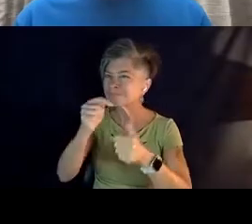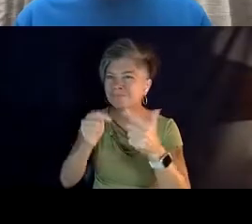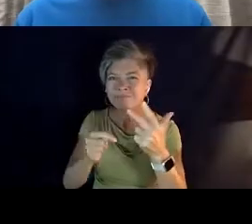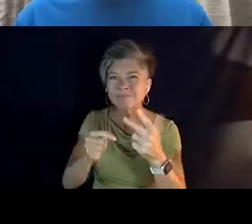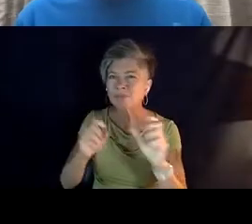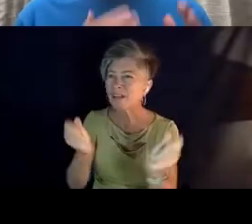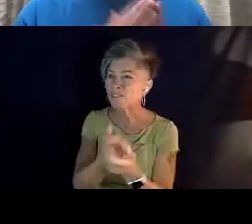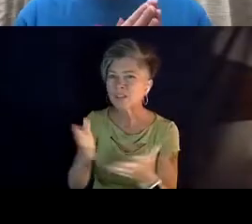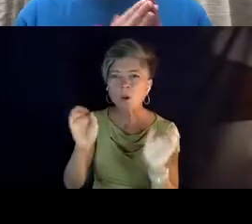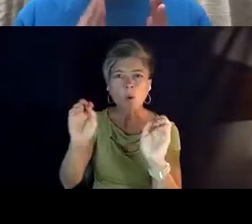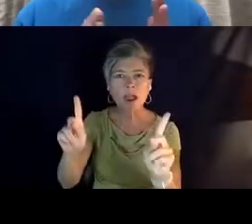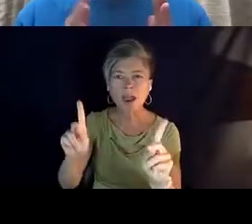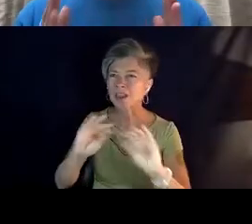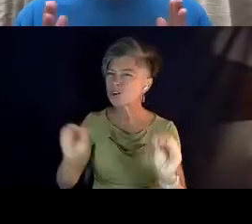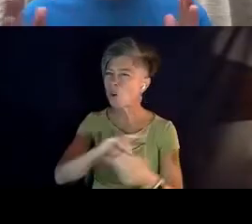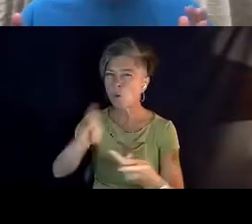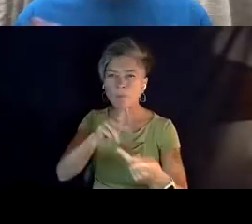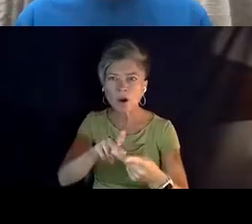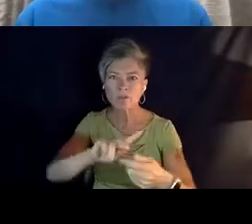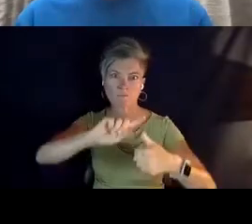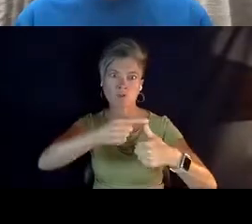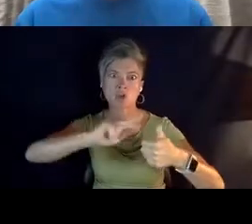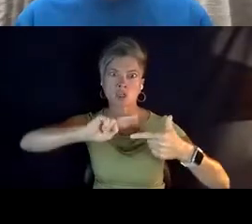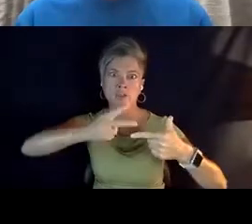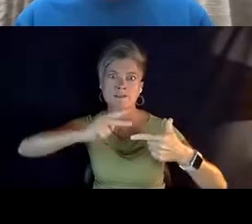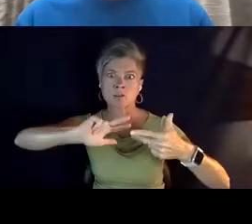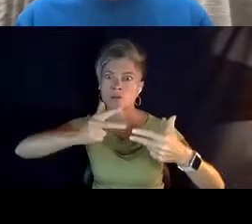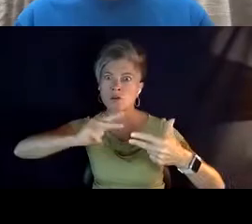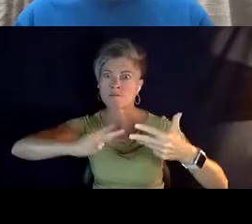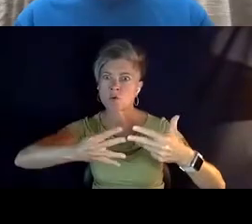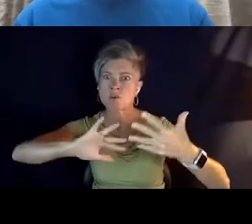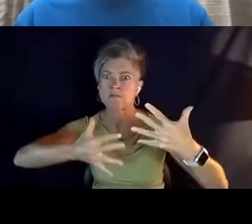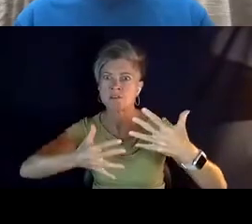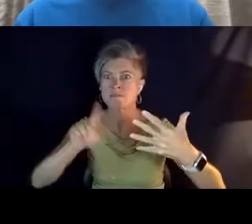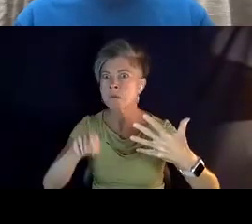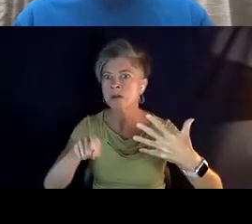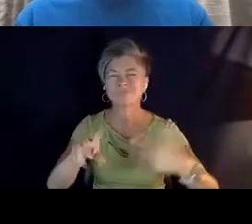you have to go A to B to C to D. You really have that conversation about what your goals are